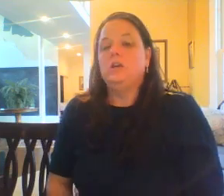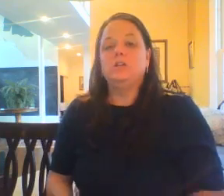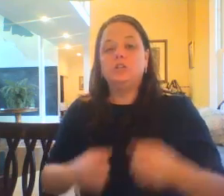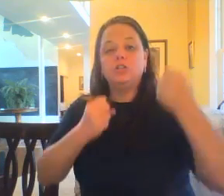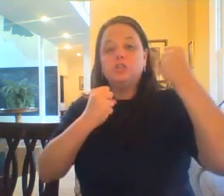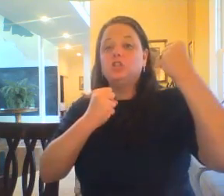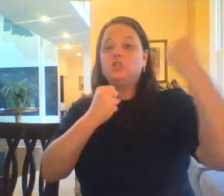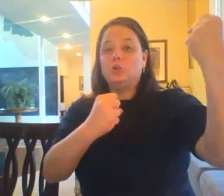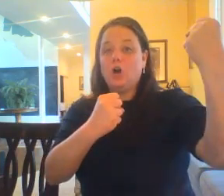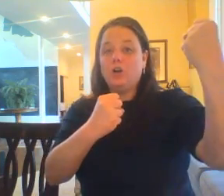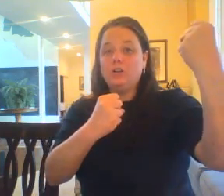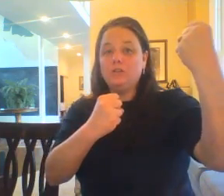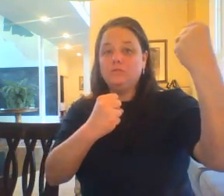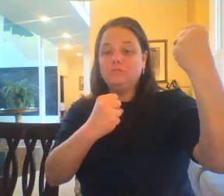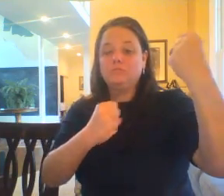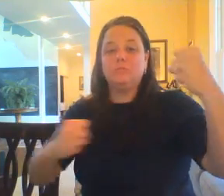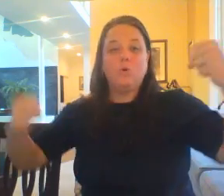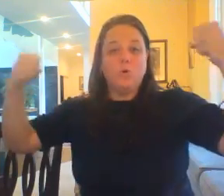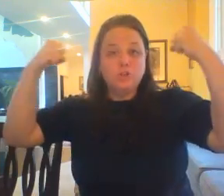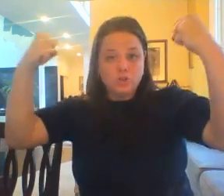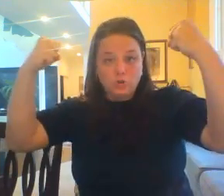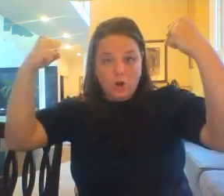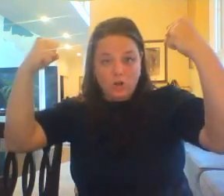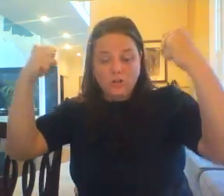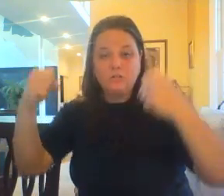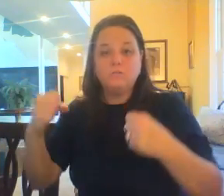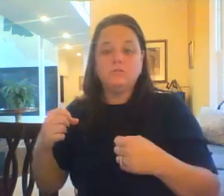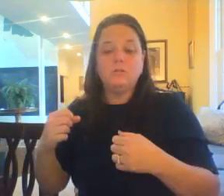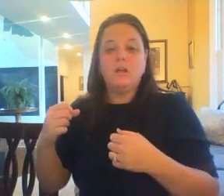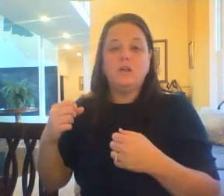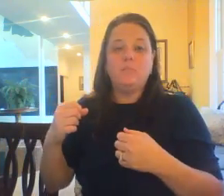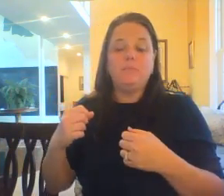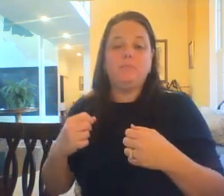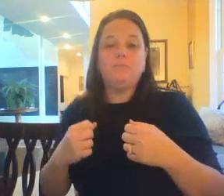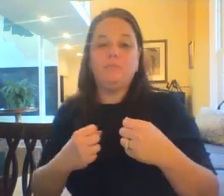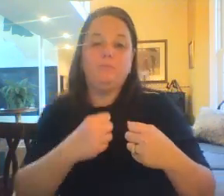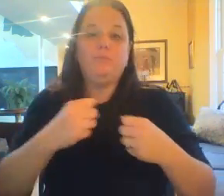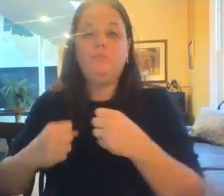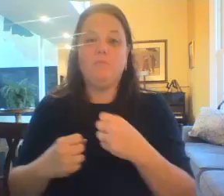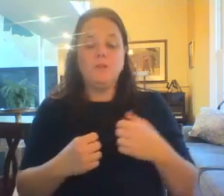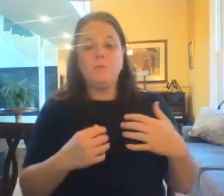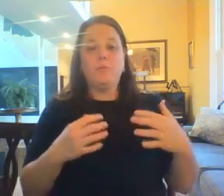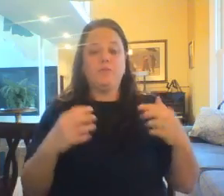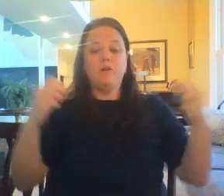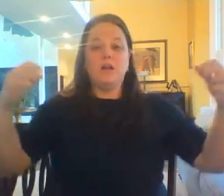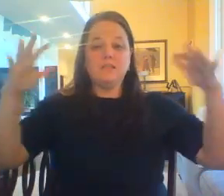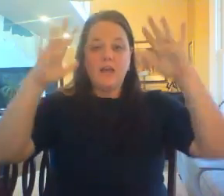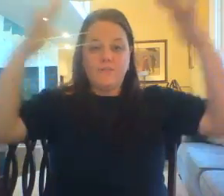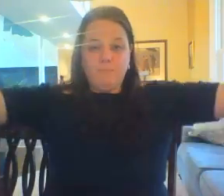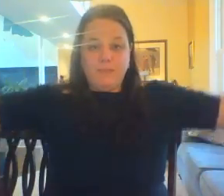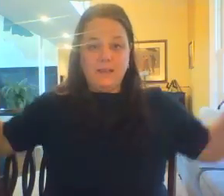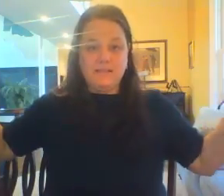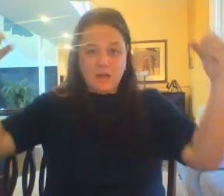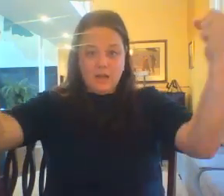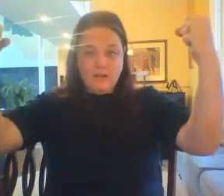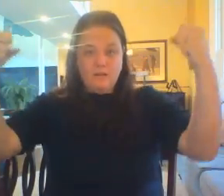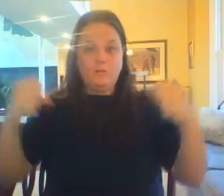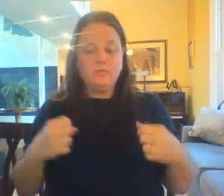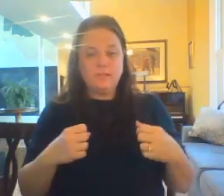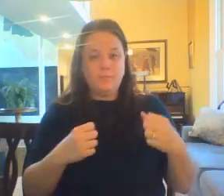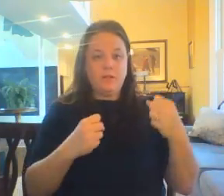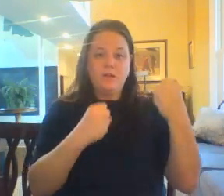strong or strong messy prefer not to